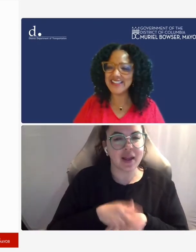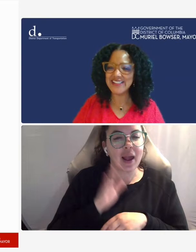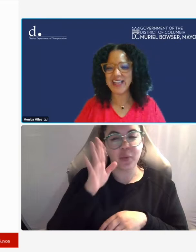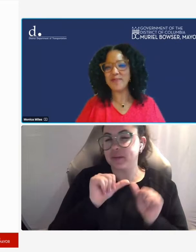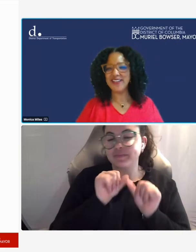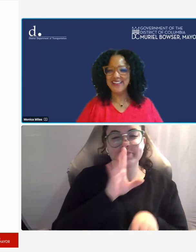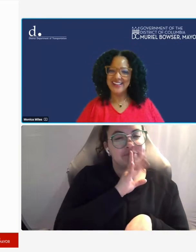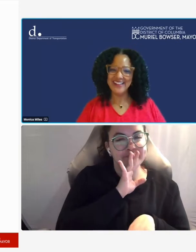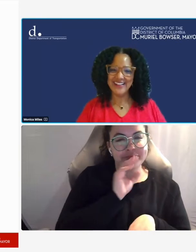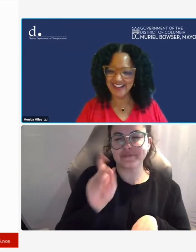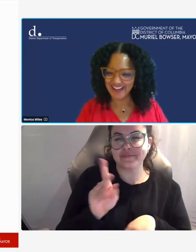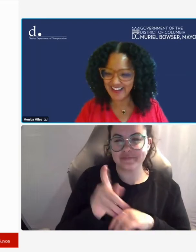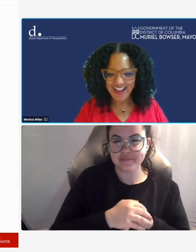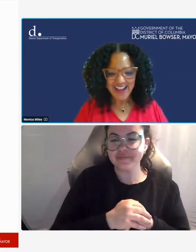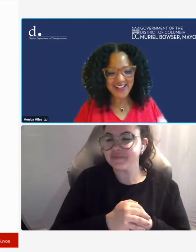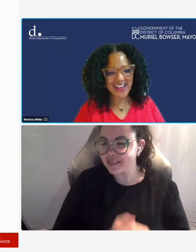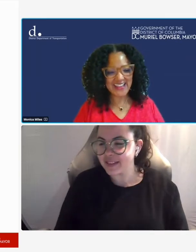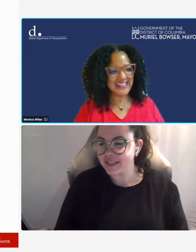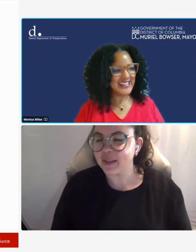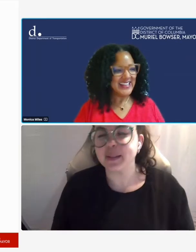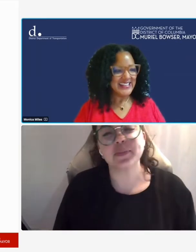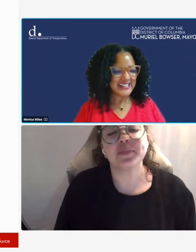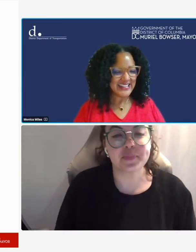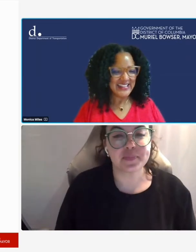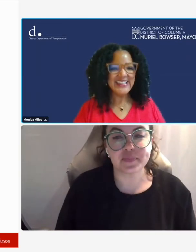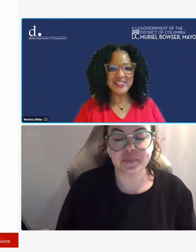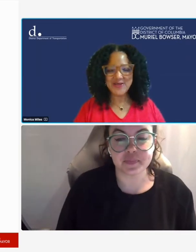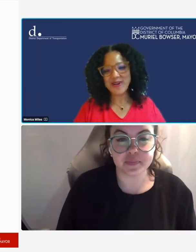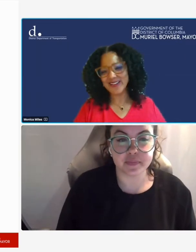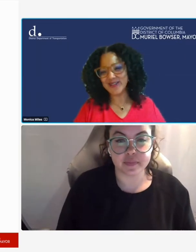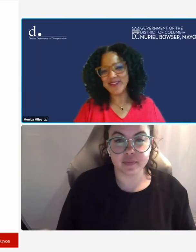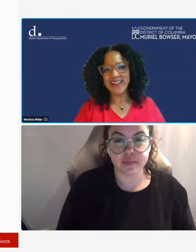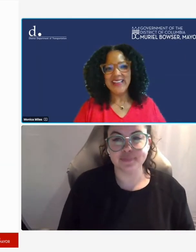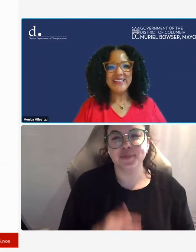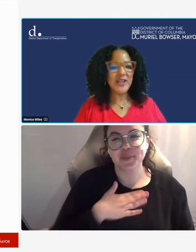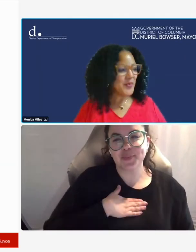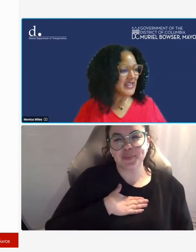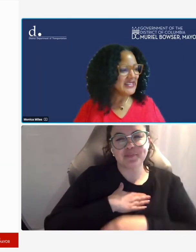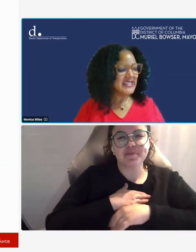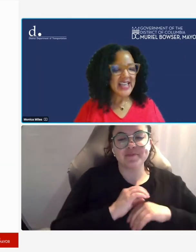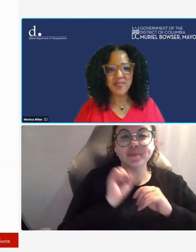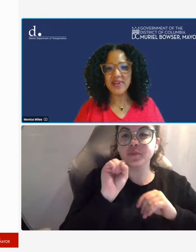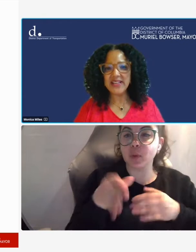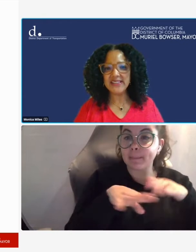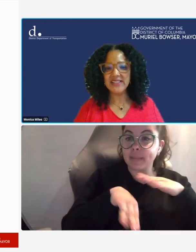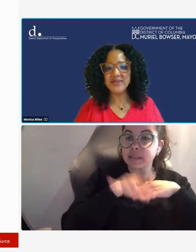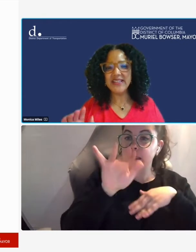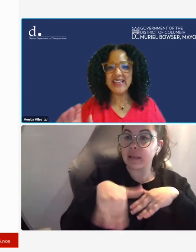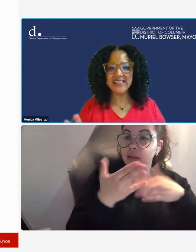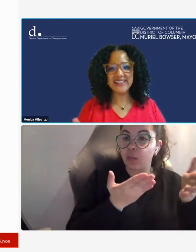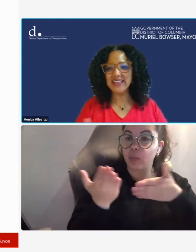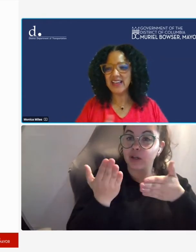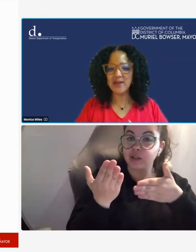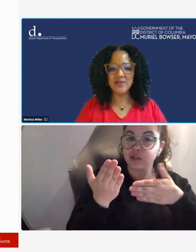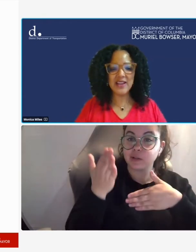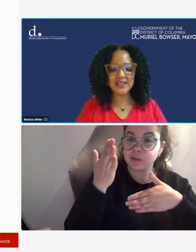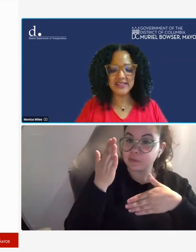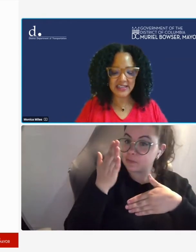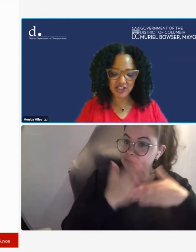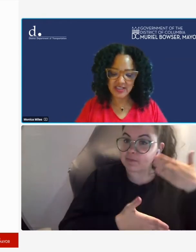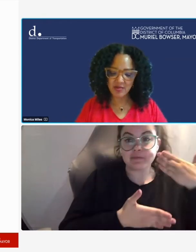stop me thank you you're welcome so basically that brings to an end um our section that we're going